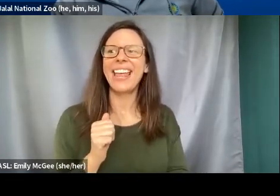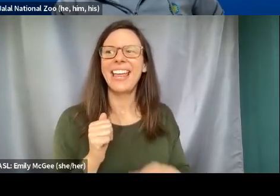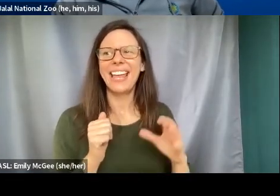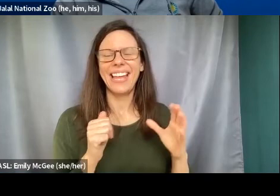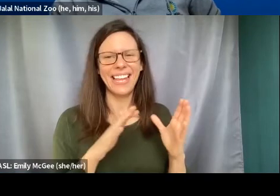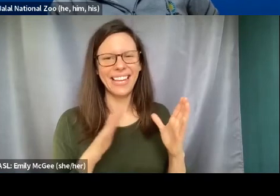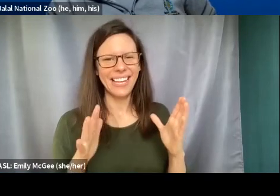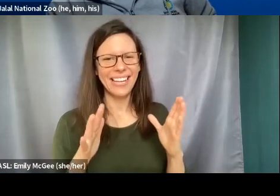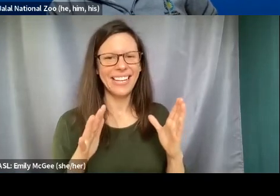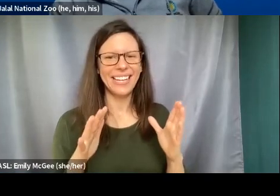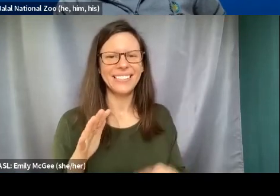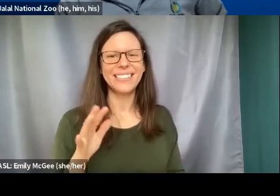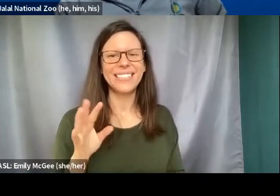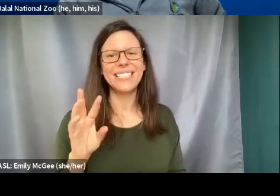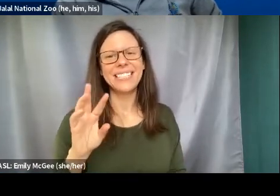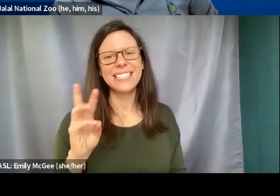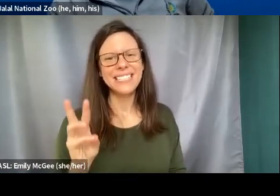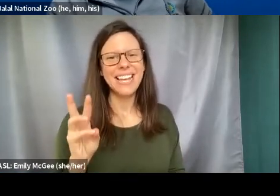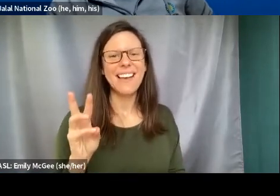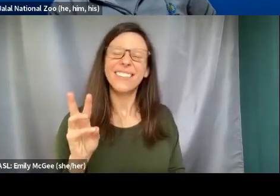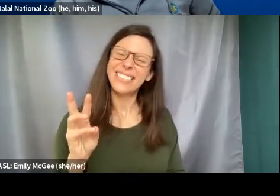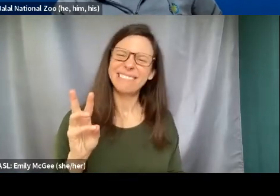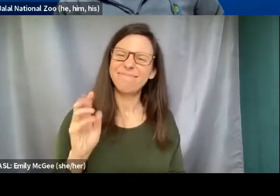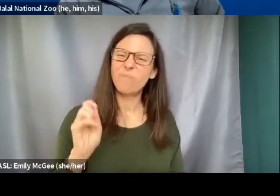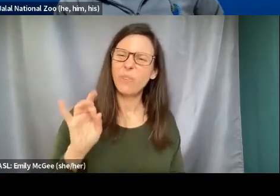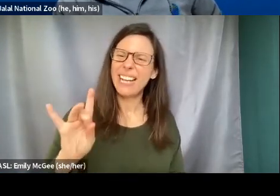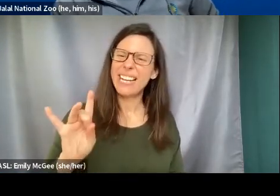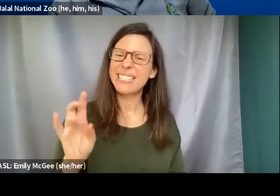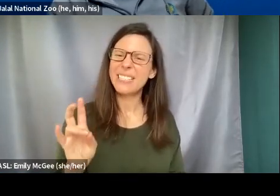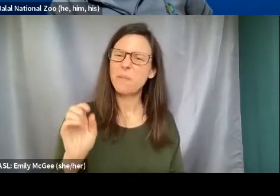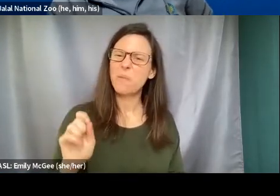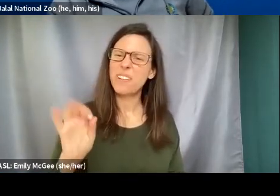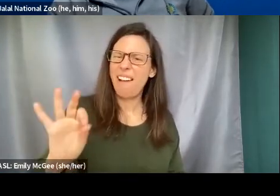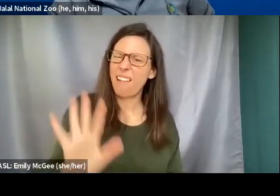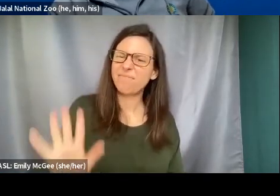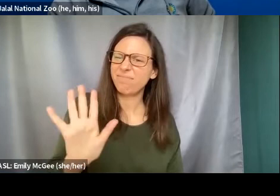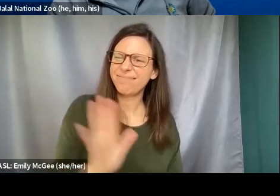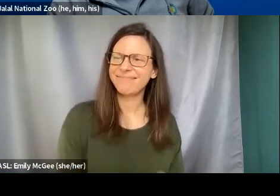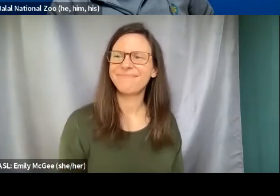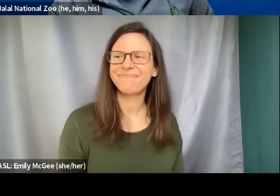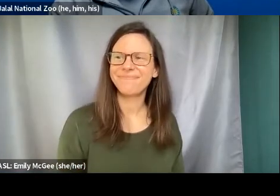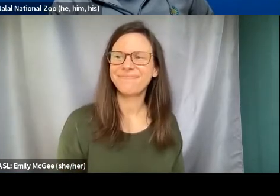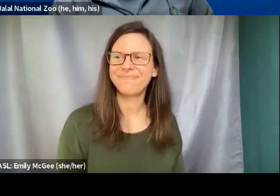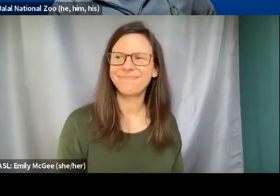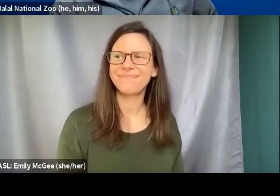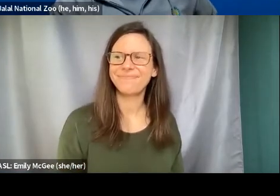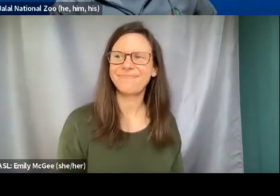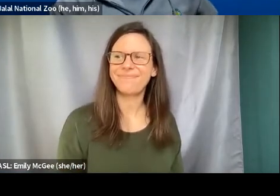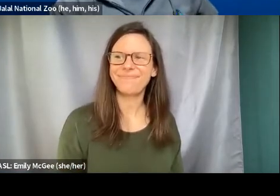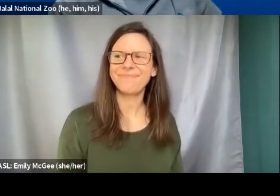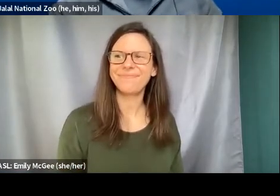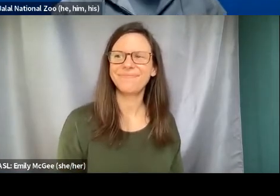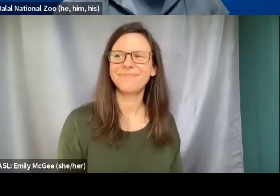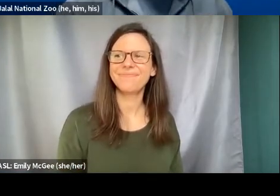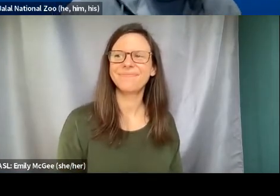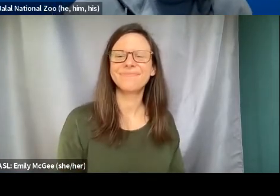Like a 7.8 or 7.9. >>Shellie: Wow! Okay, so again these are just two separate water tests from two separate